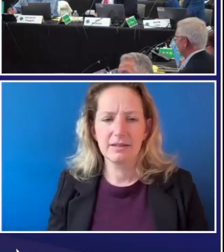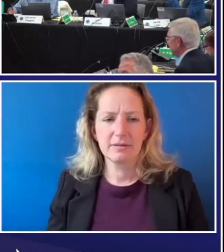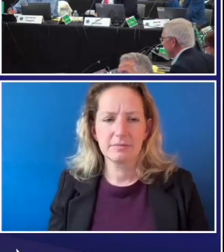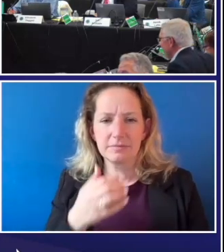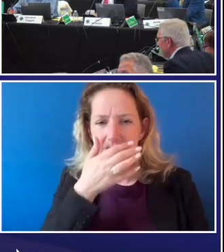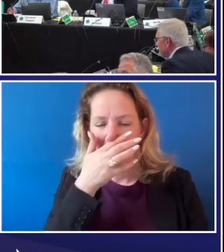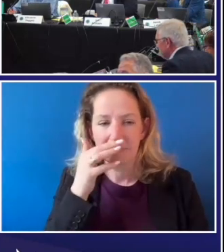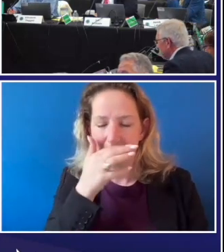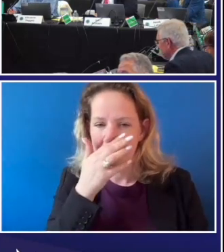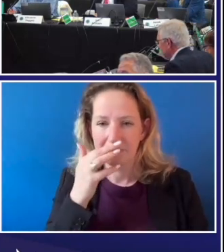Number determinating him.